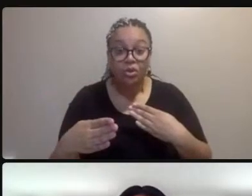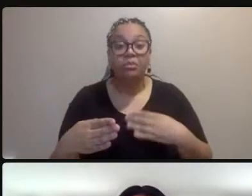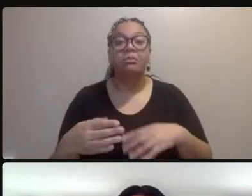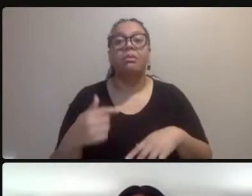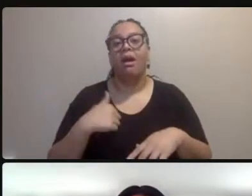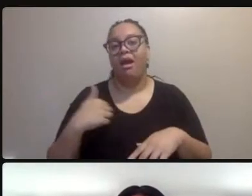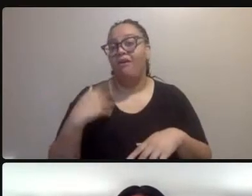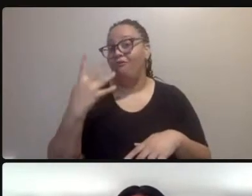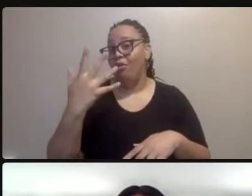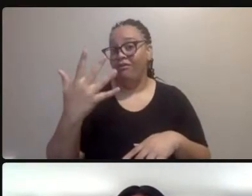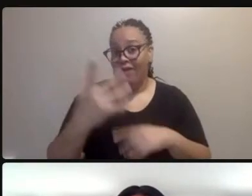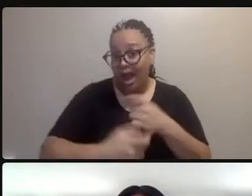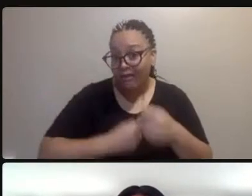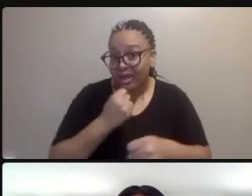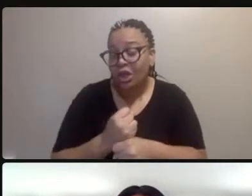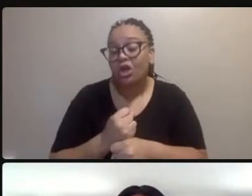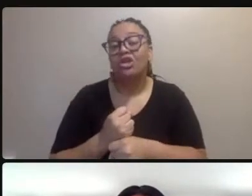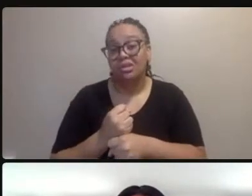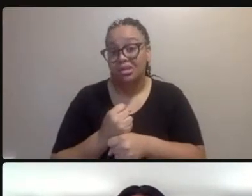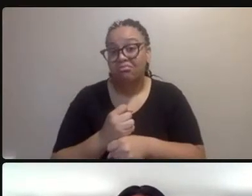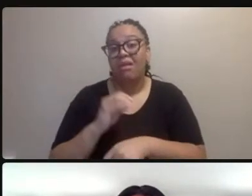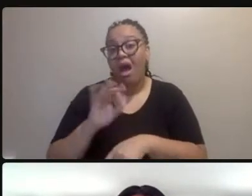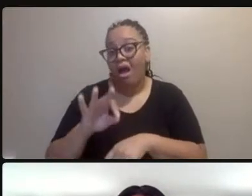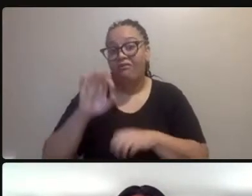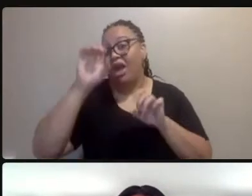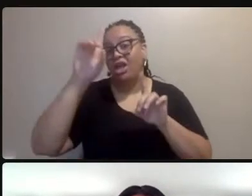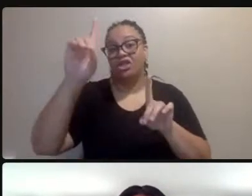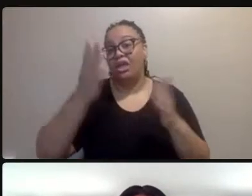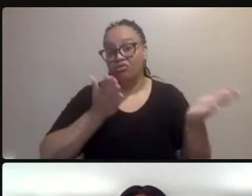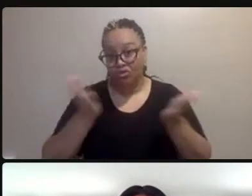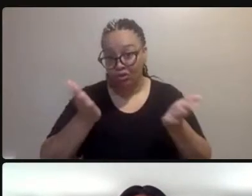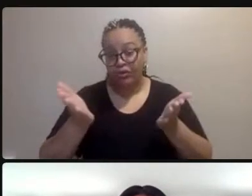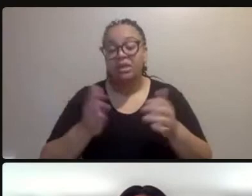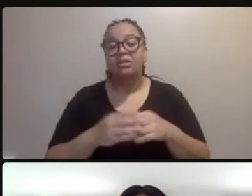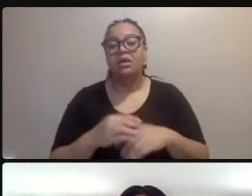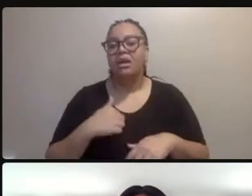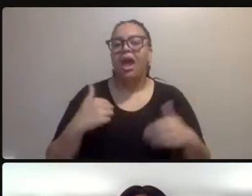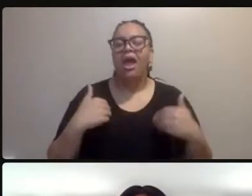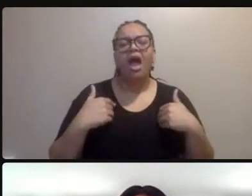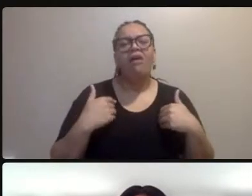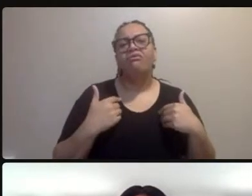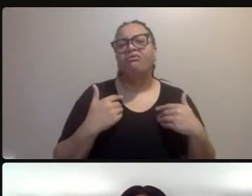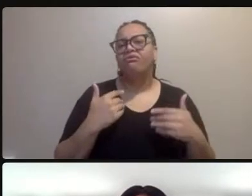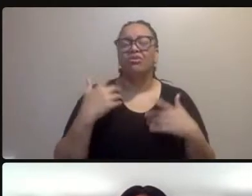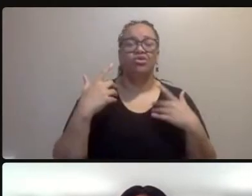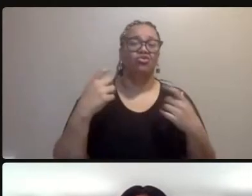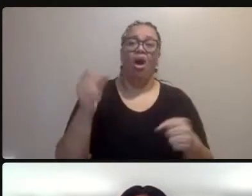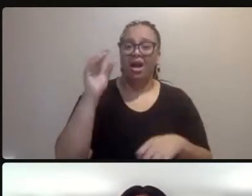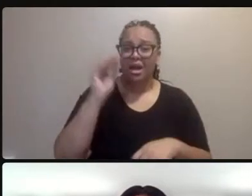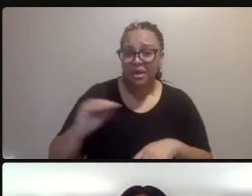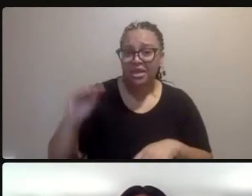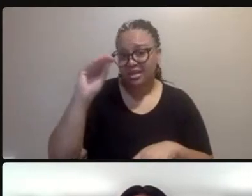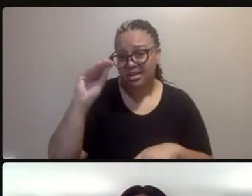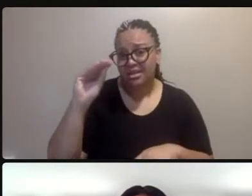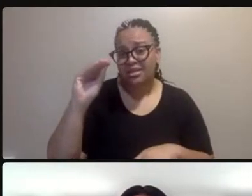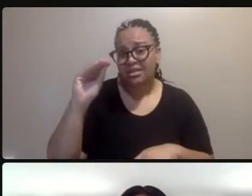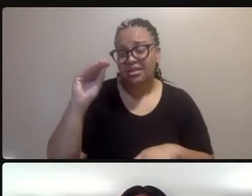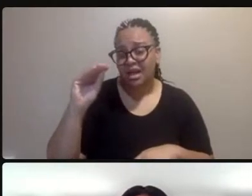EMPHASIZE STUDENT RESULTS FROM